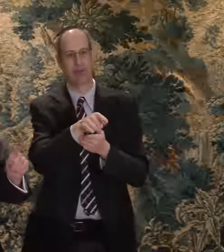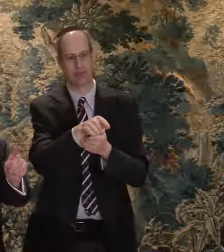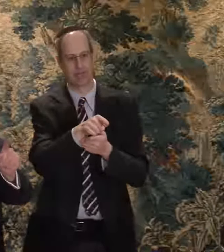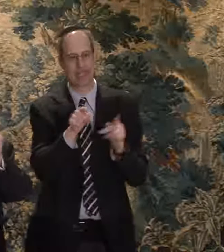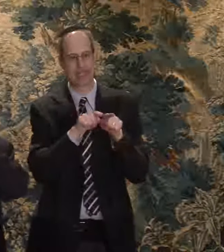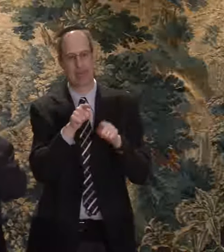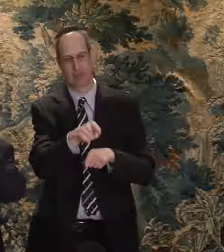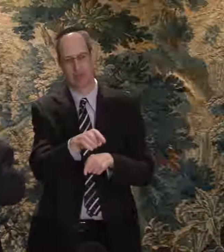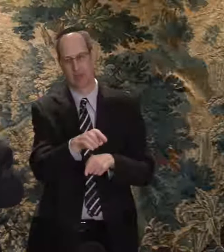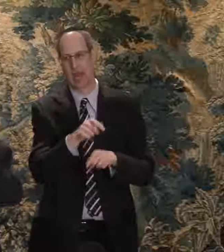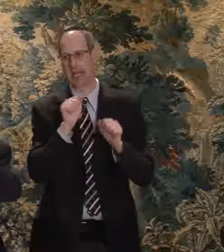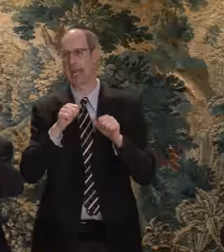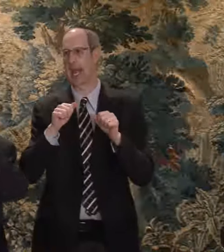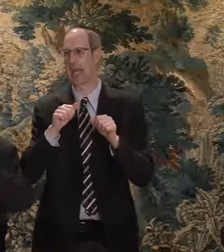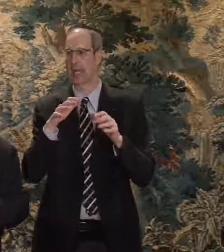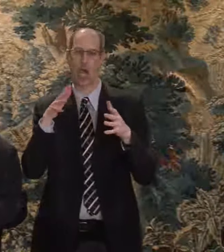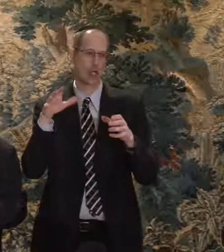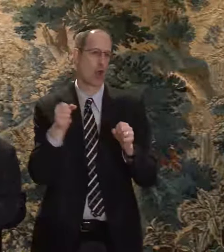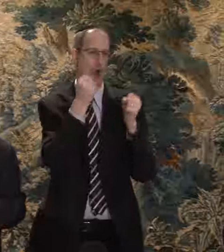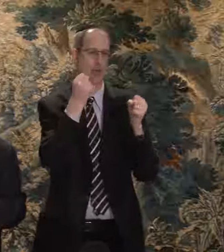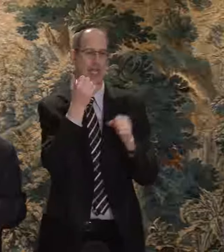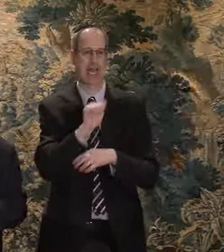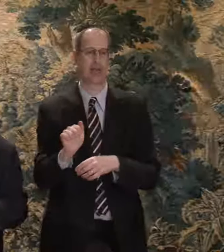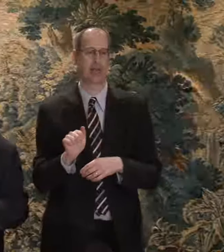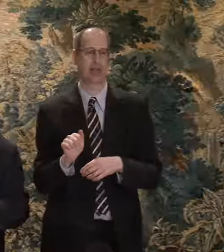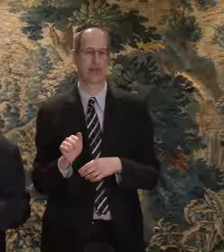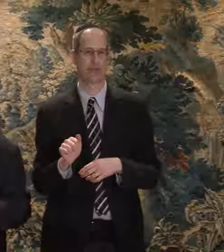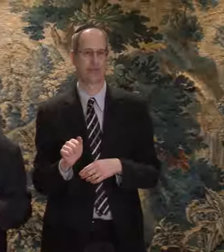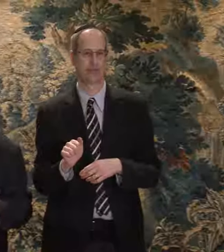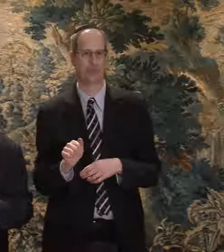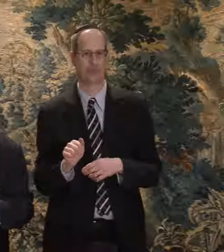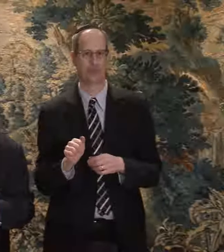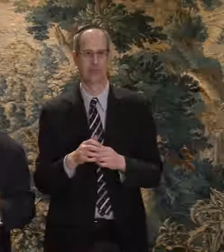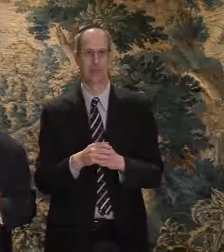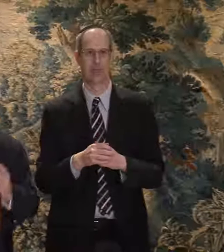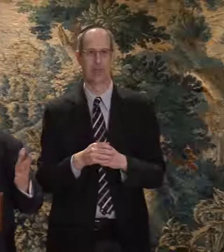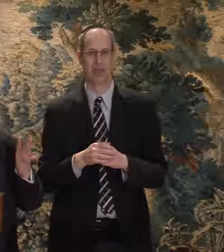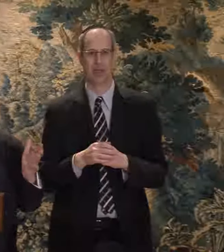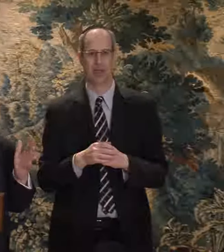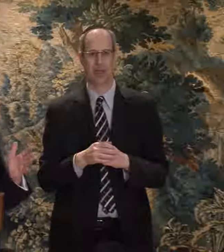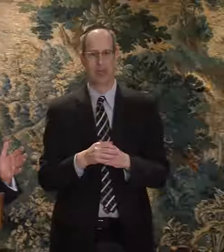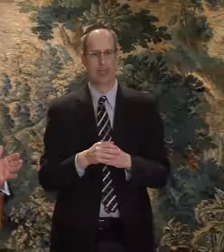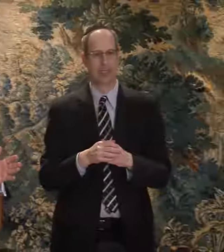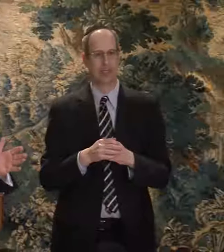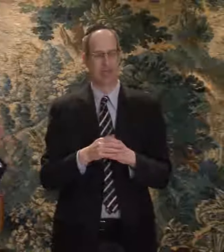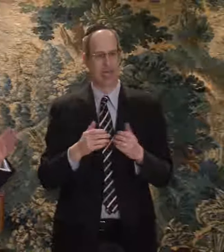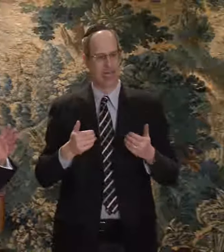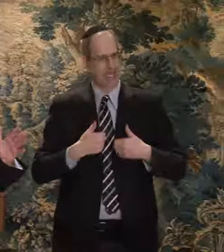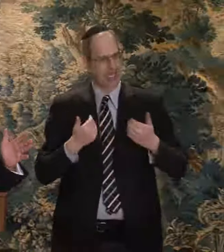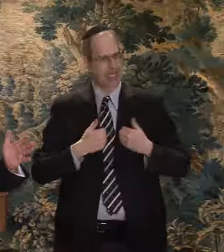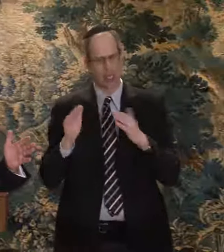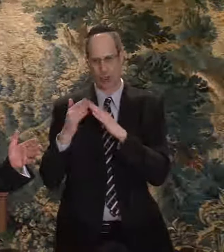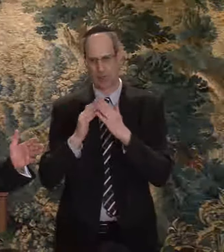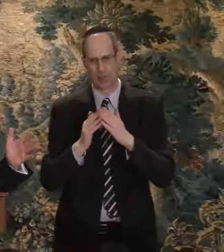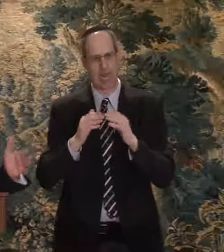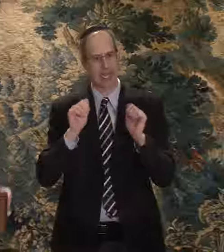yourself you can accomplish anything this is a young community there's so many things that you could accomplish in